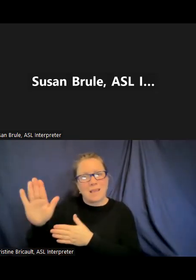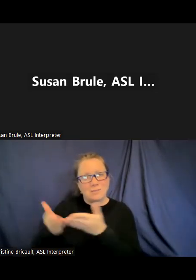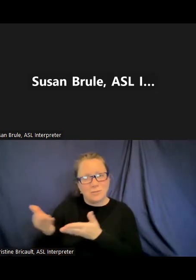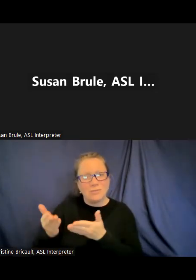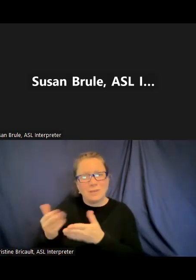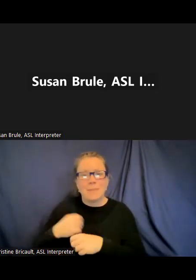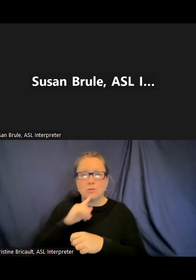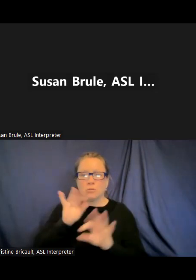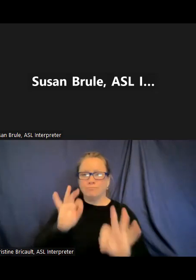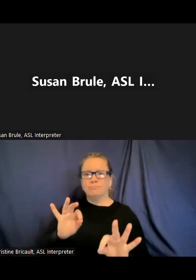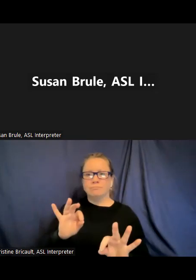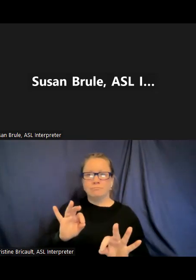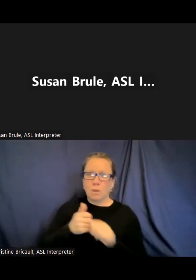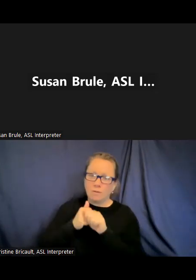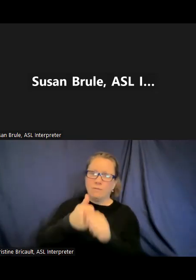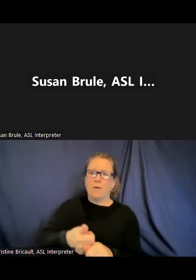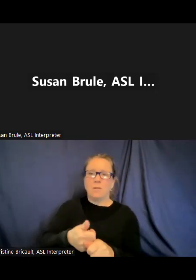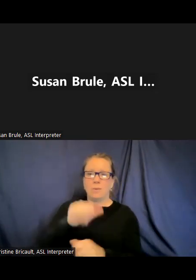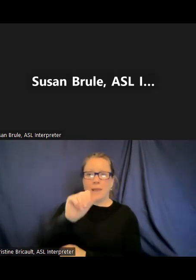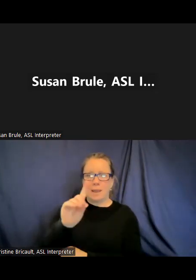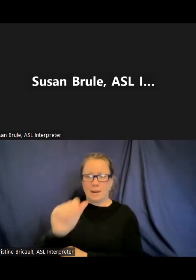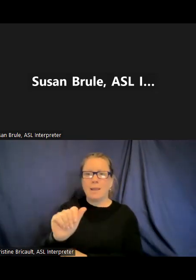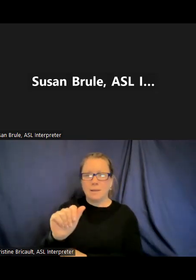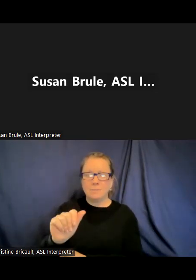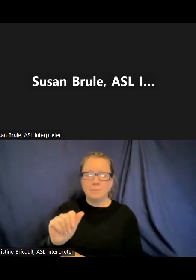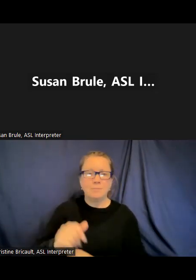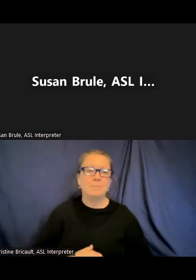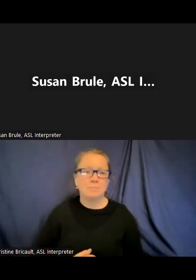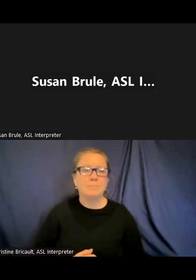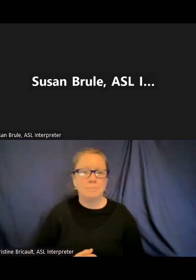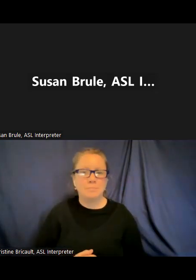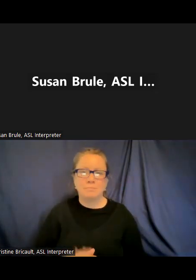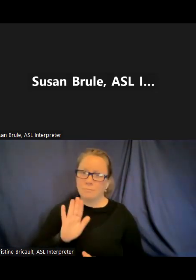that you make sure that you're in compliance and that your product is actually accessible.